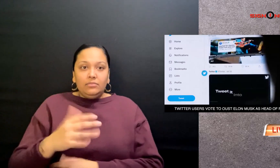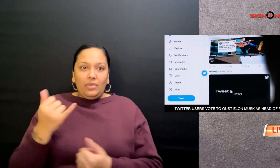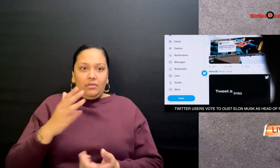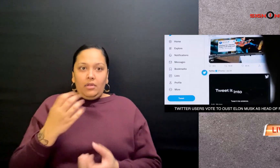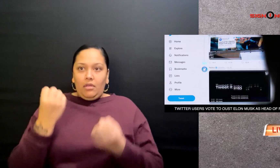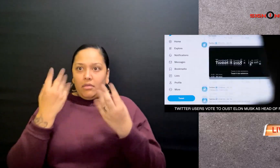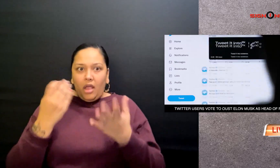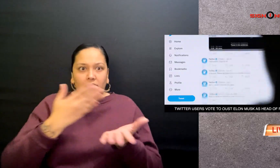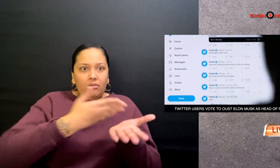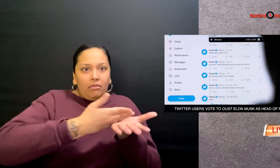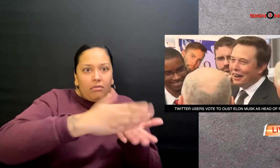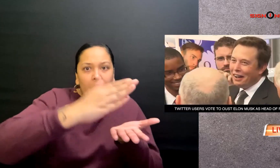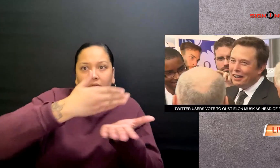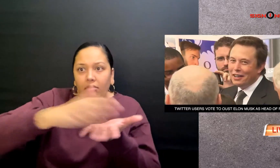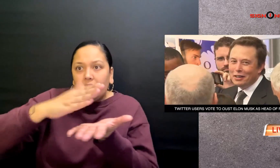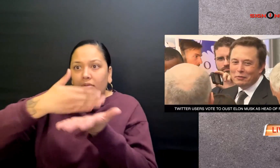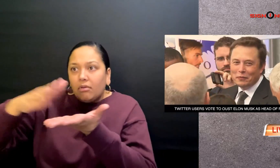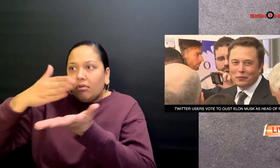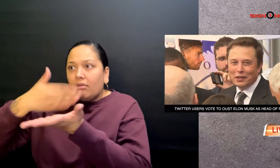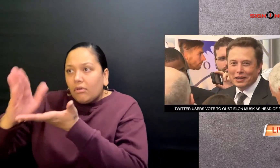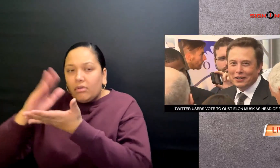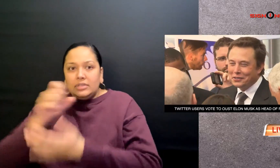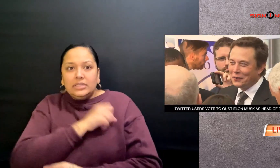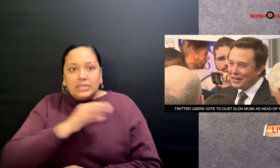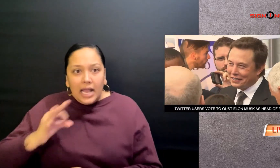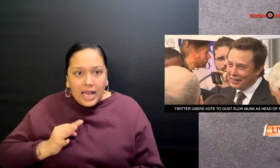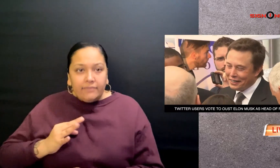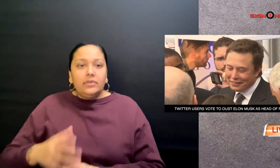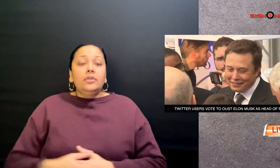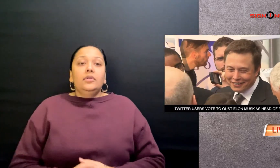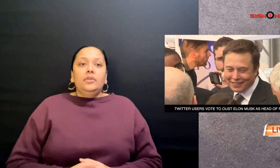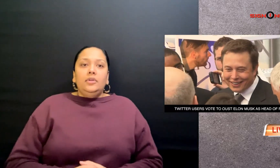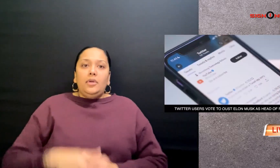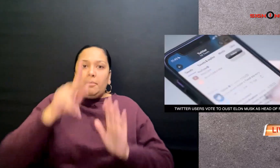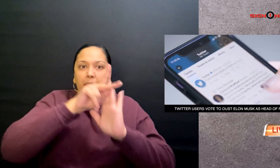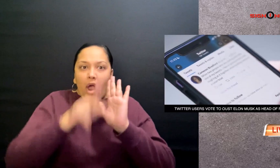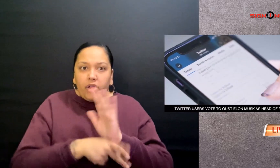Musk took over the company with mass layoffs and policy changes